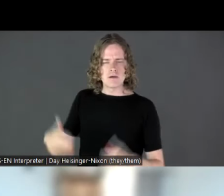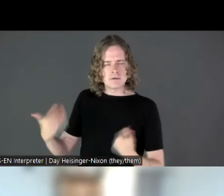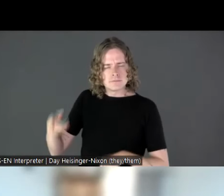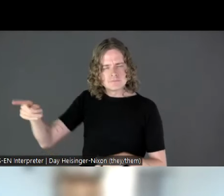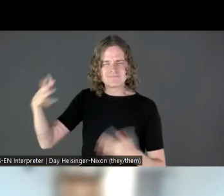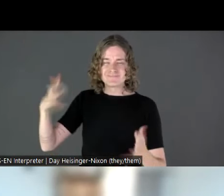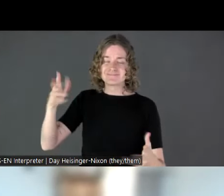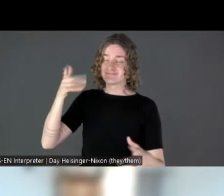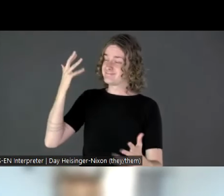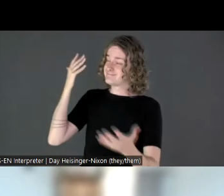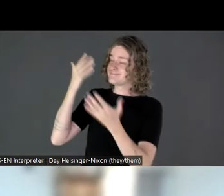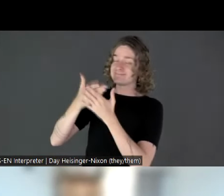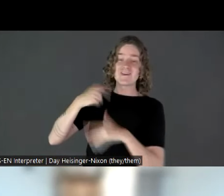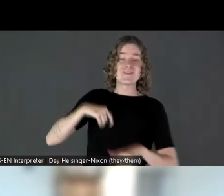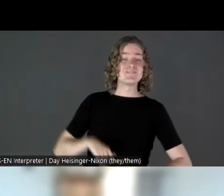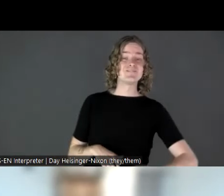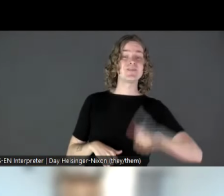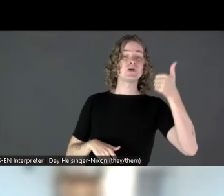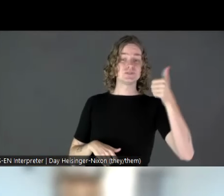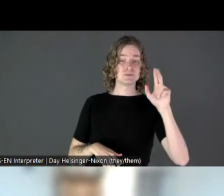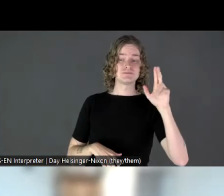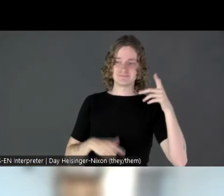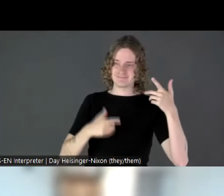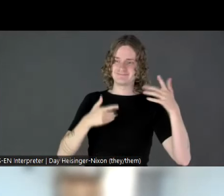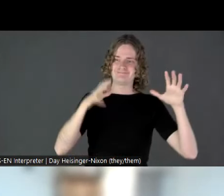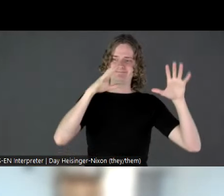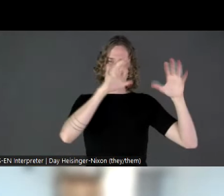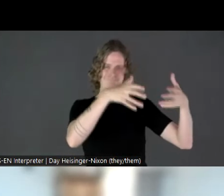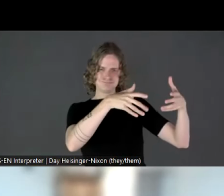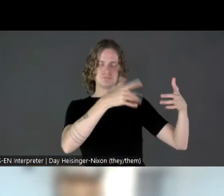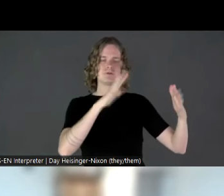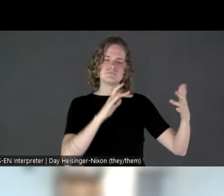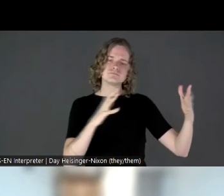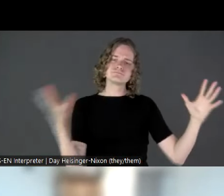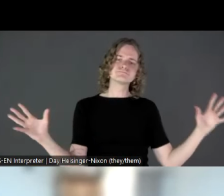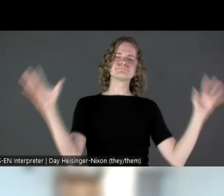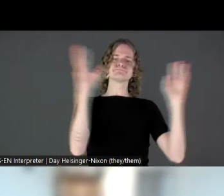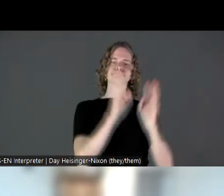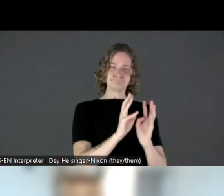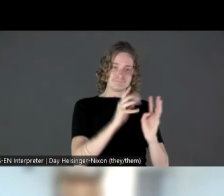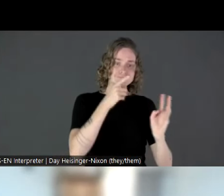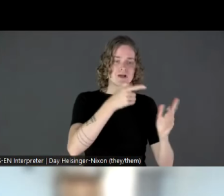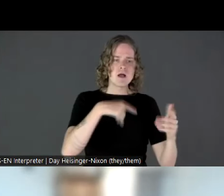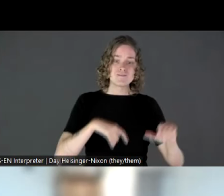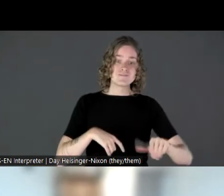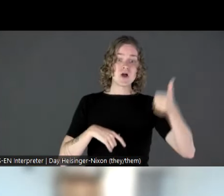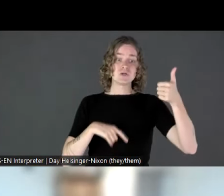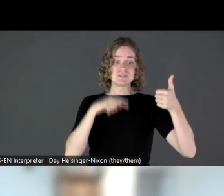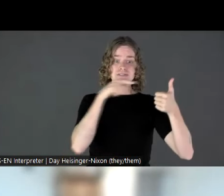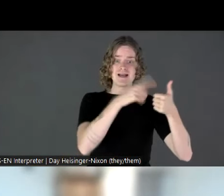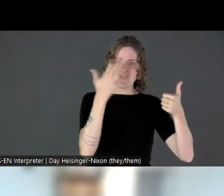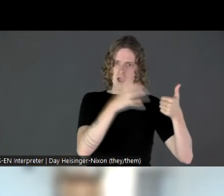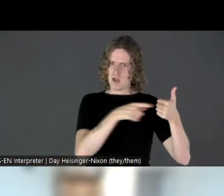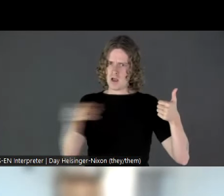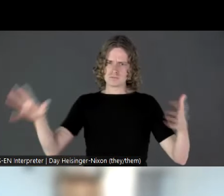inclusive is being addressed. We have really moved beyond the policy advocacy and we're seeing now